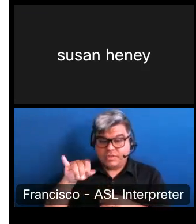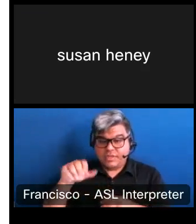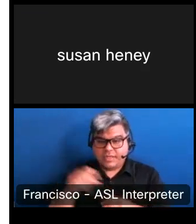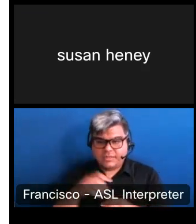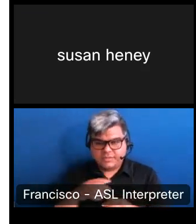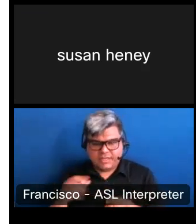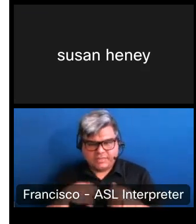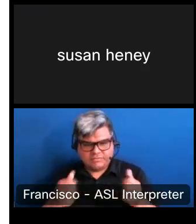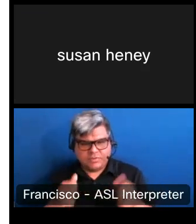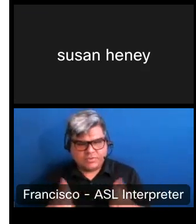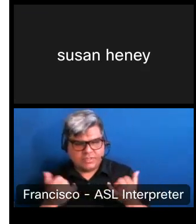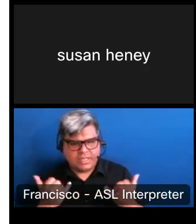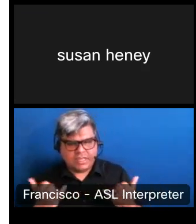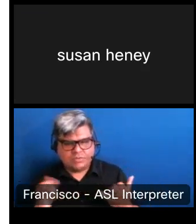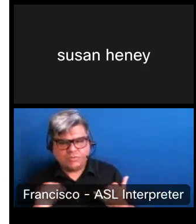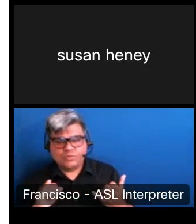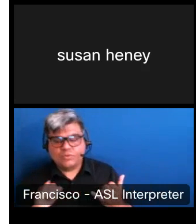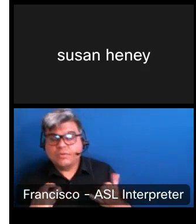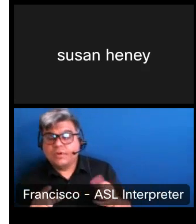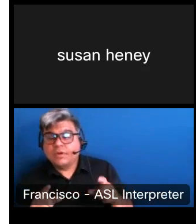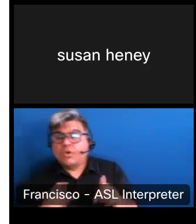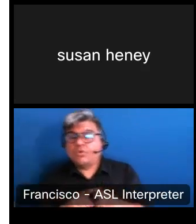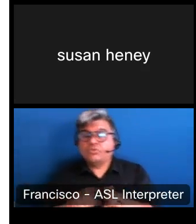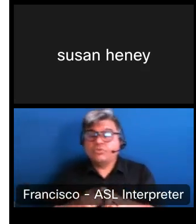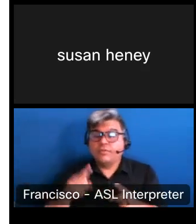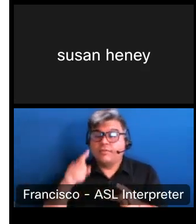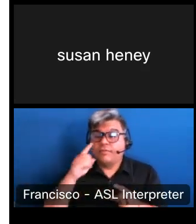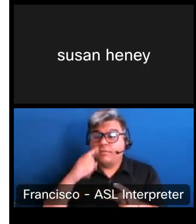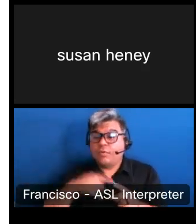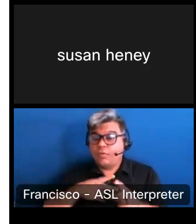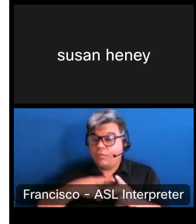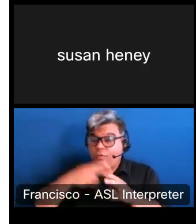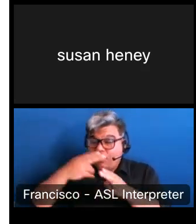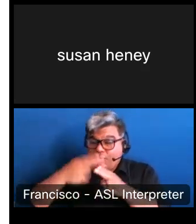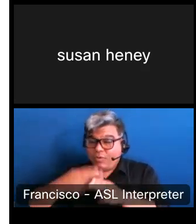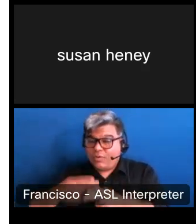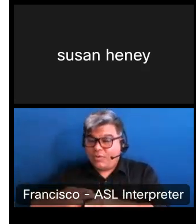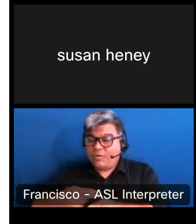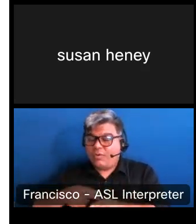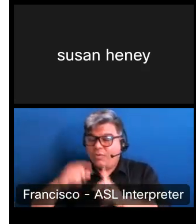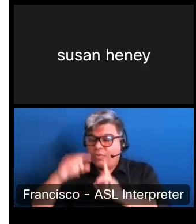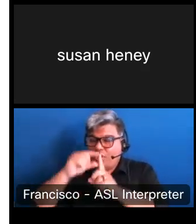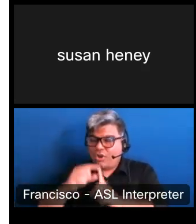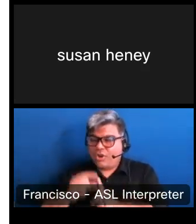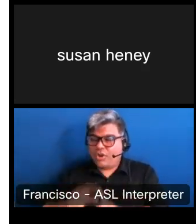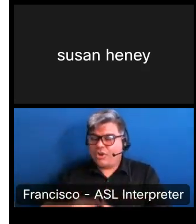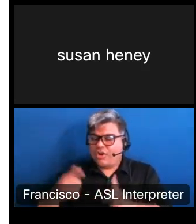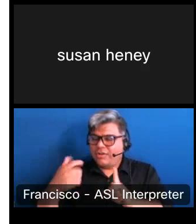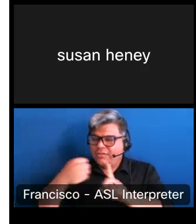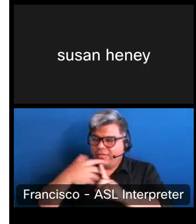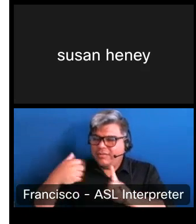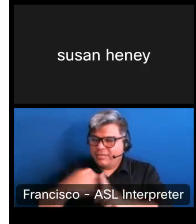but for also for a glossary of census definitions, please go to census.gov/glossary. What